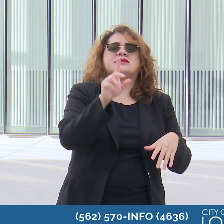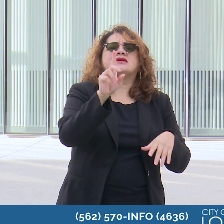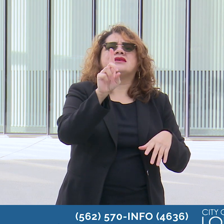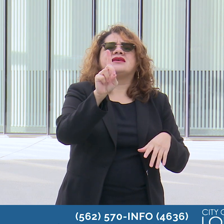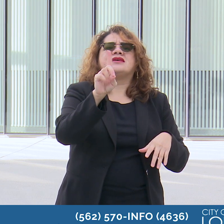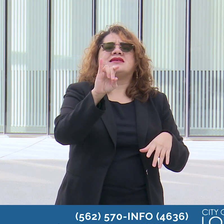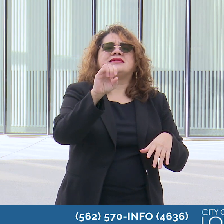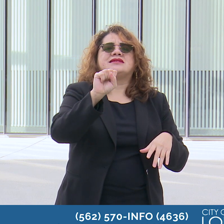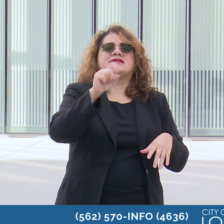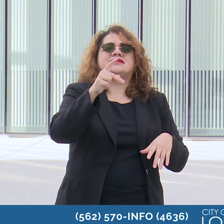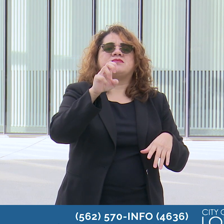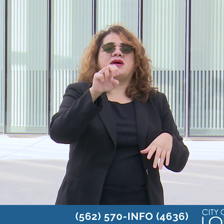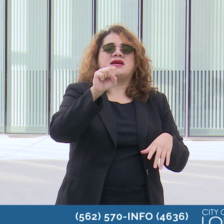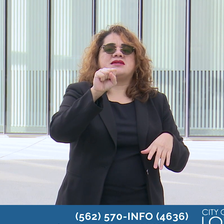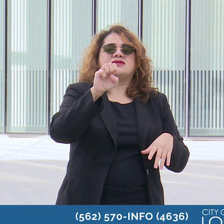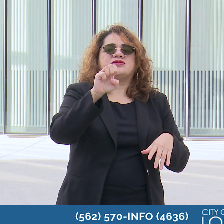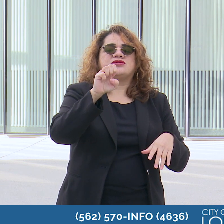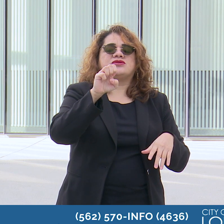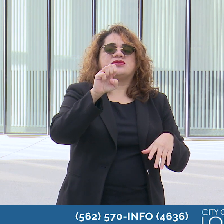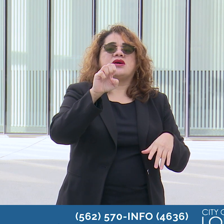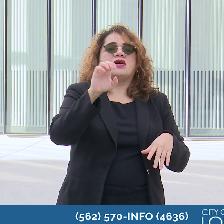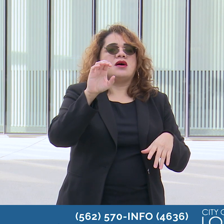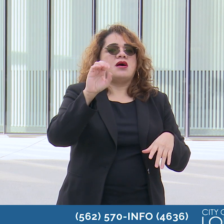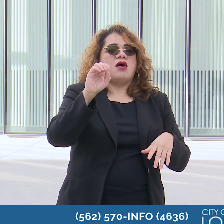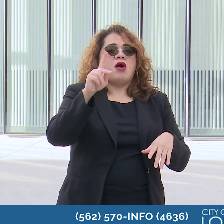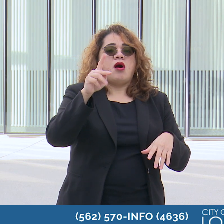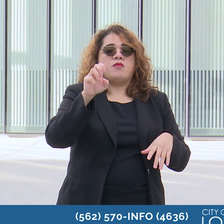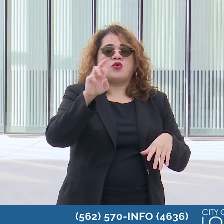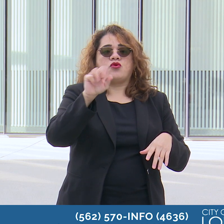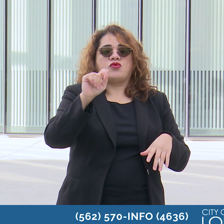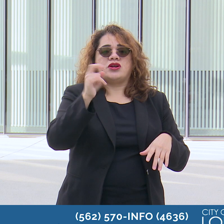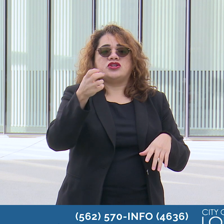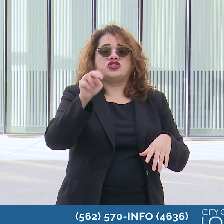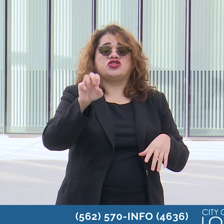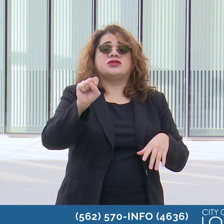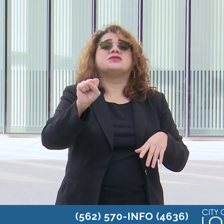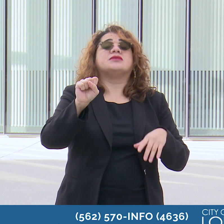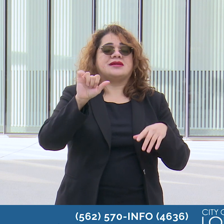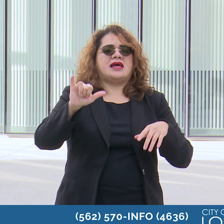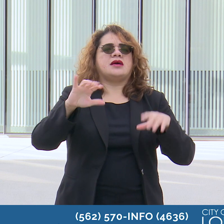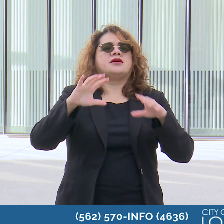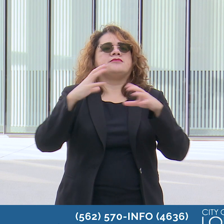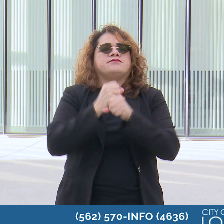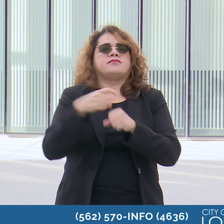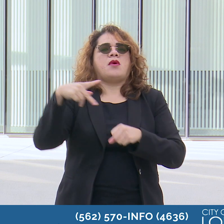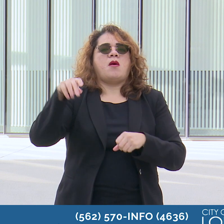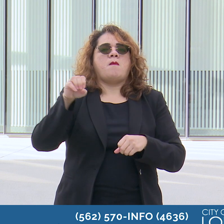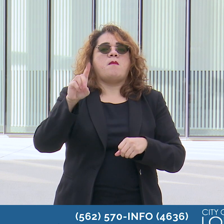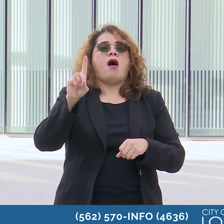First, by holding points of dispensing clinics, our PODS, for essential workers and then later